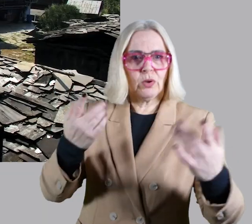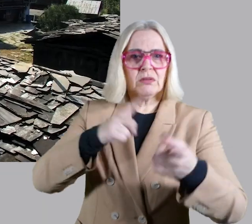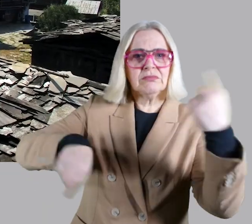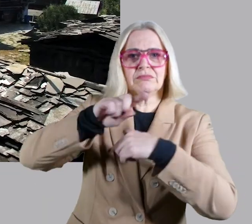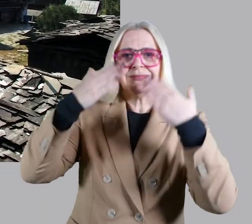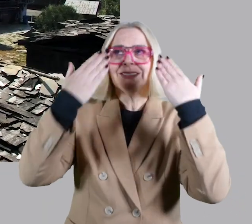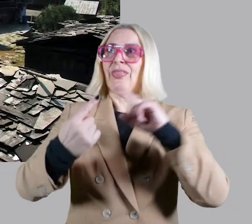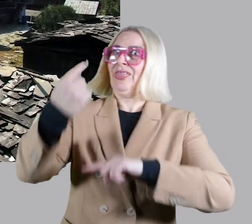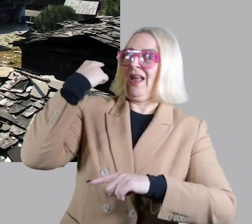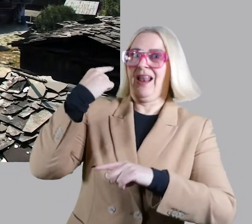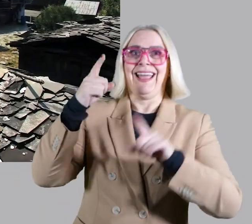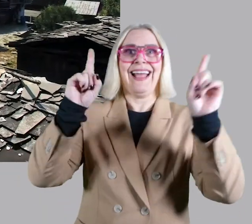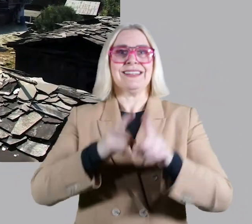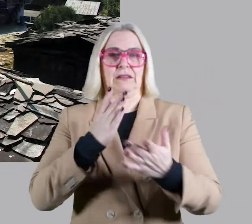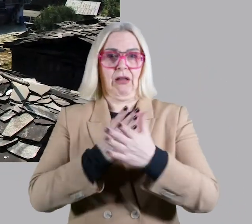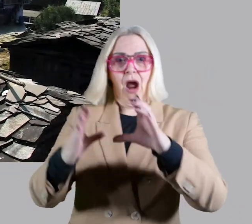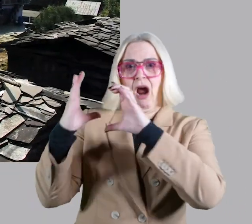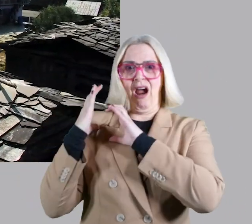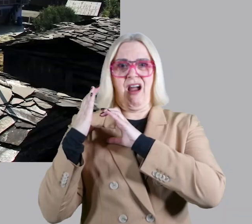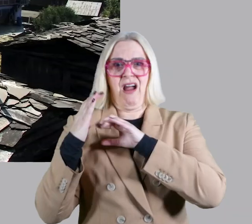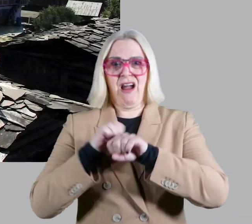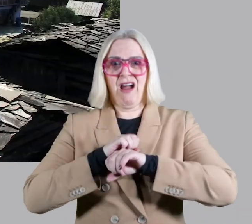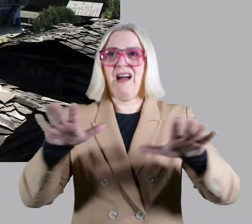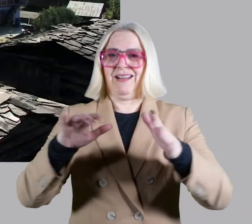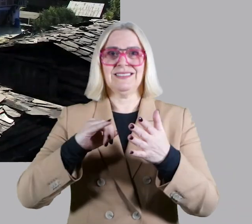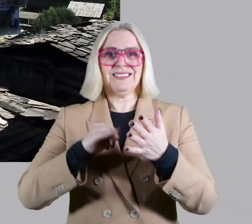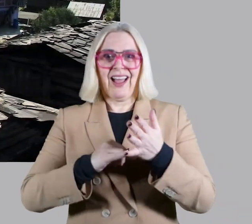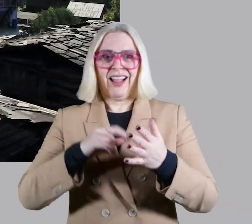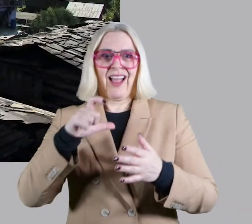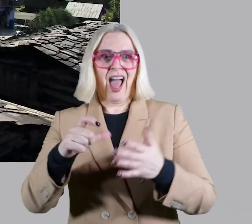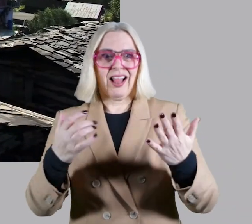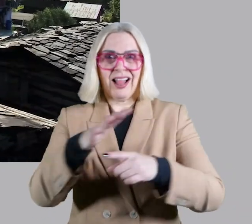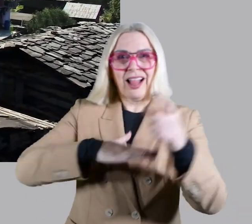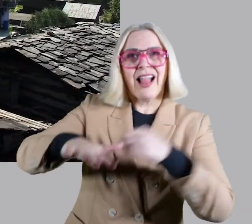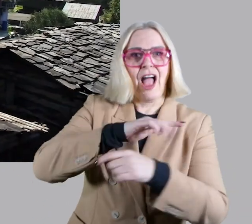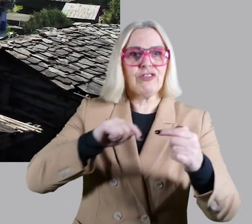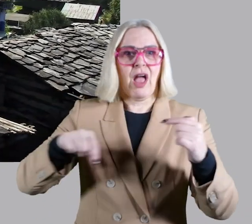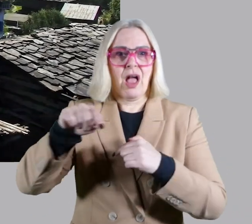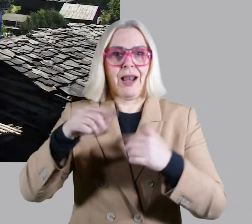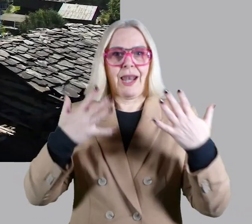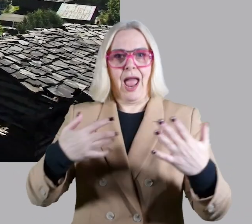People didn't know that India is a high-burden sickle cell area.